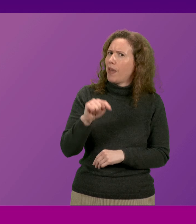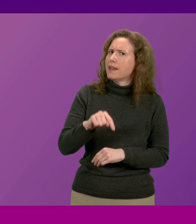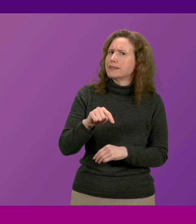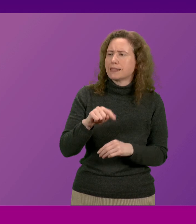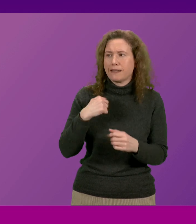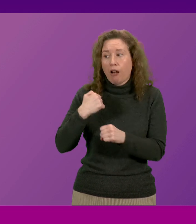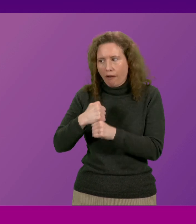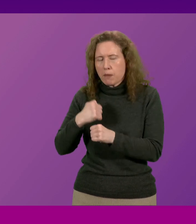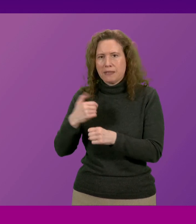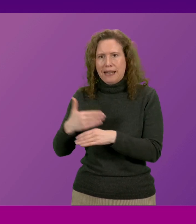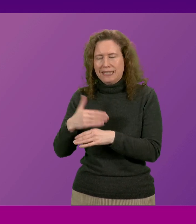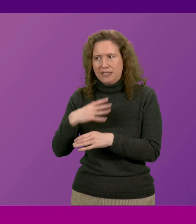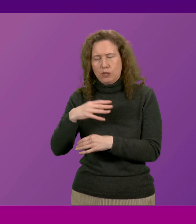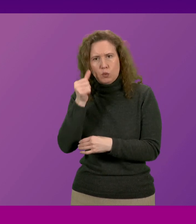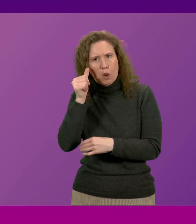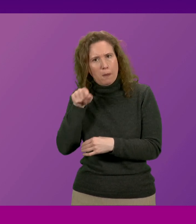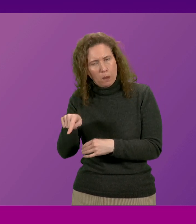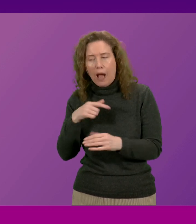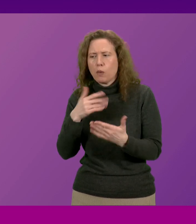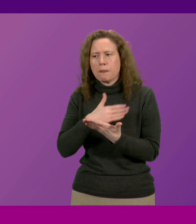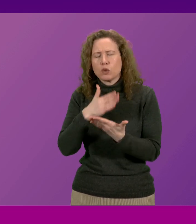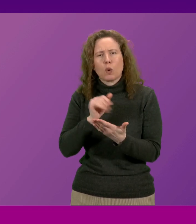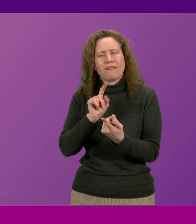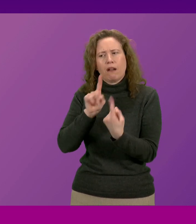Government’s activities, and I will ensure that a detailed response on the actions that